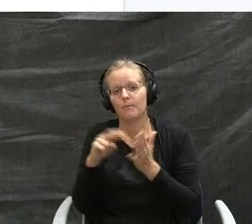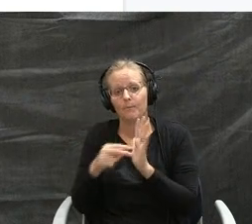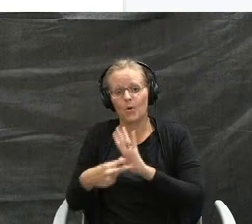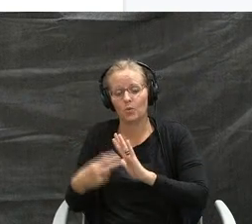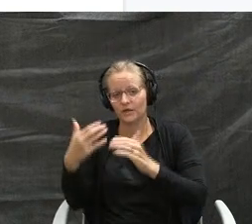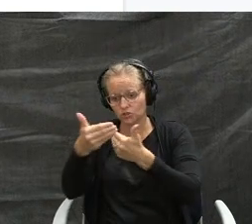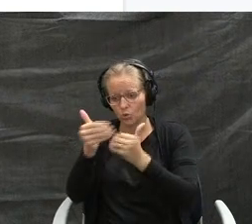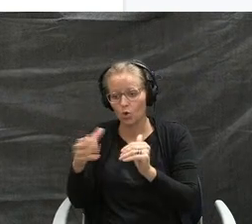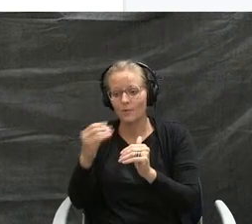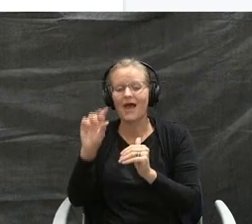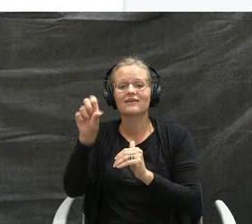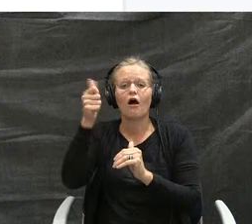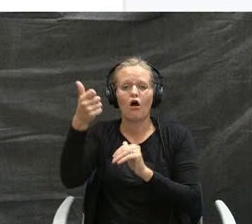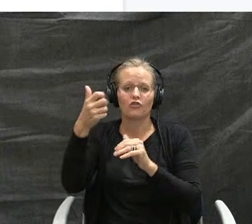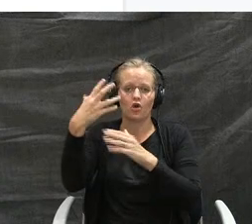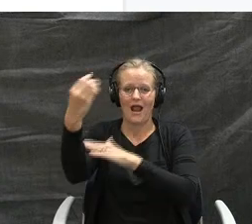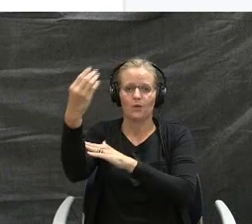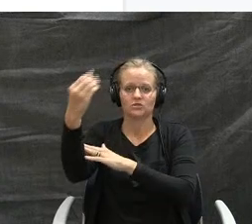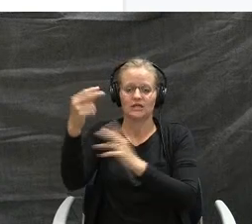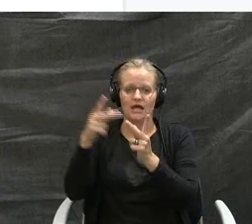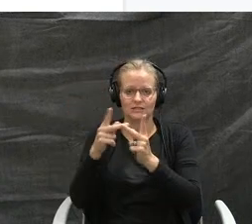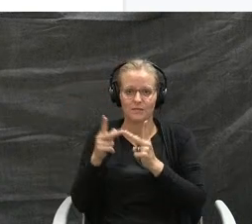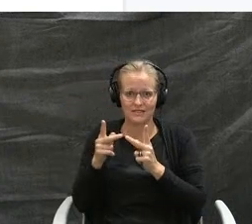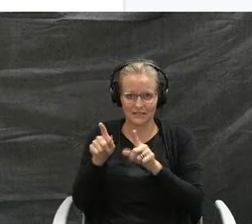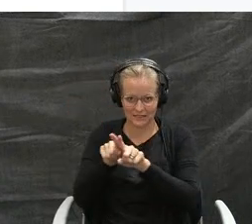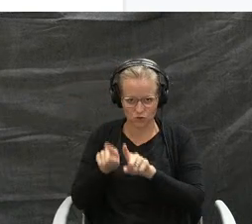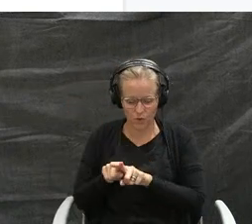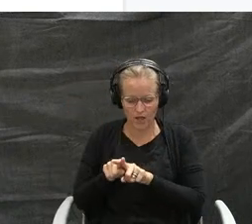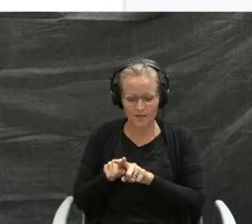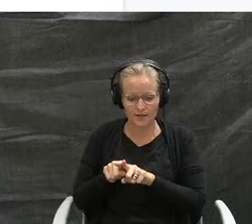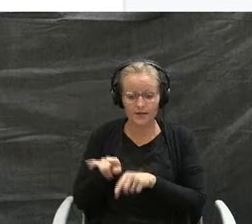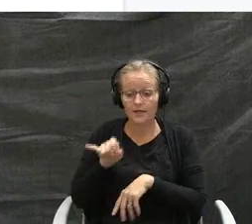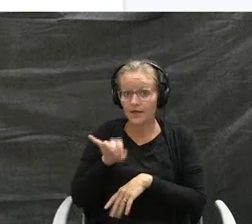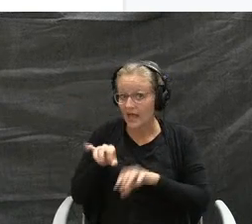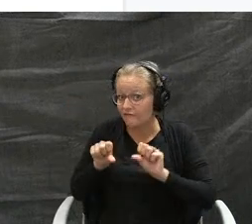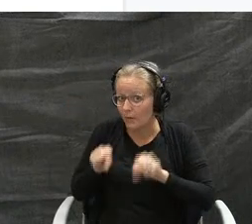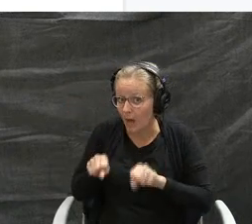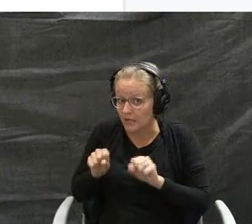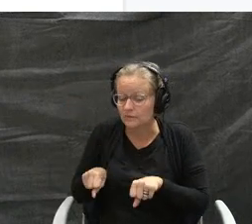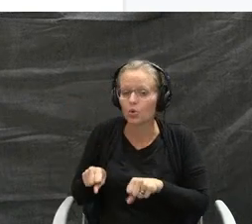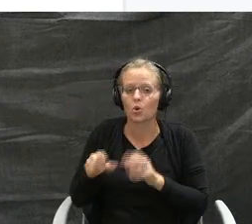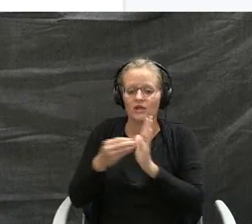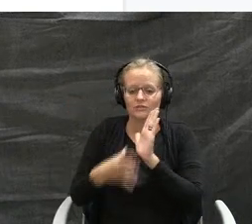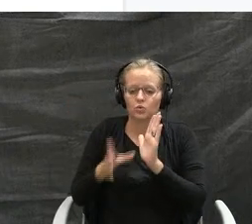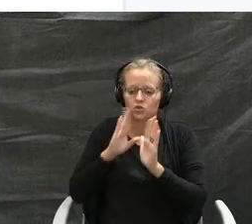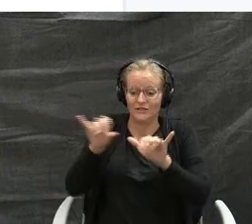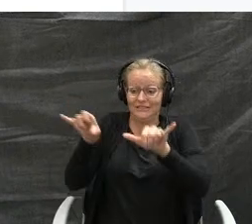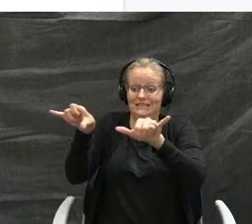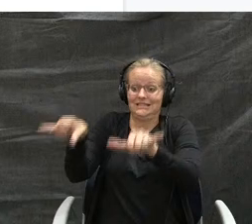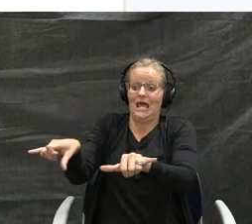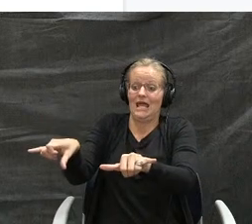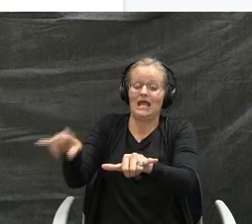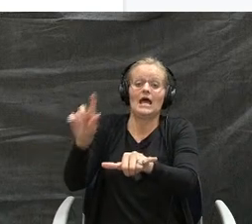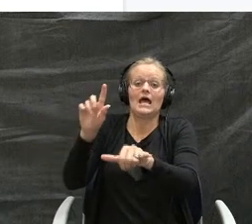when in person students will stay in those designated spaces and teachers will rotate when that's needed.